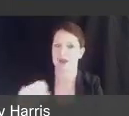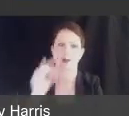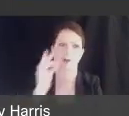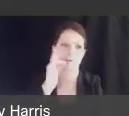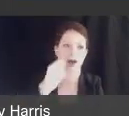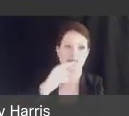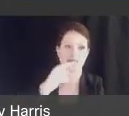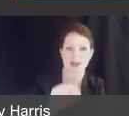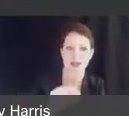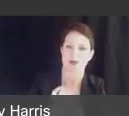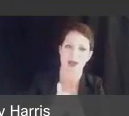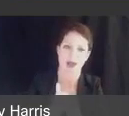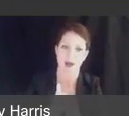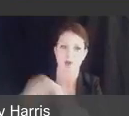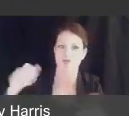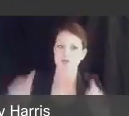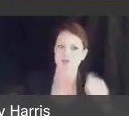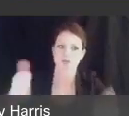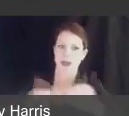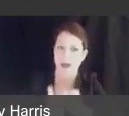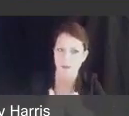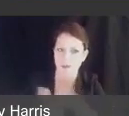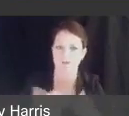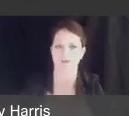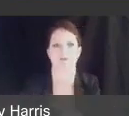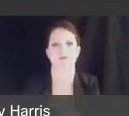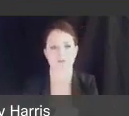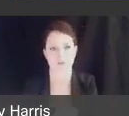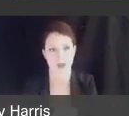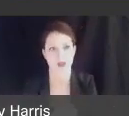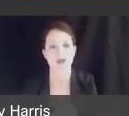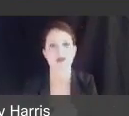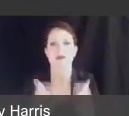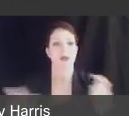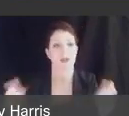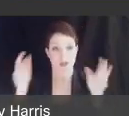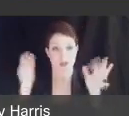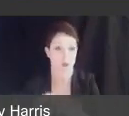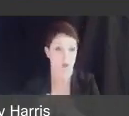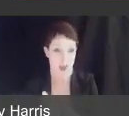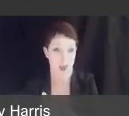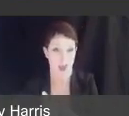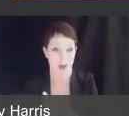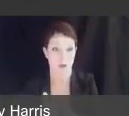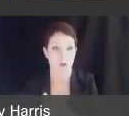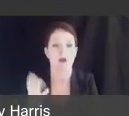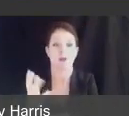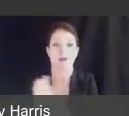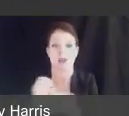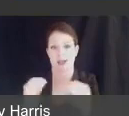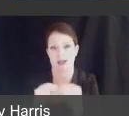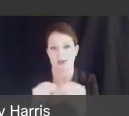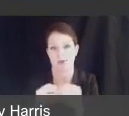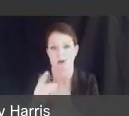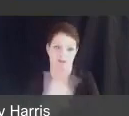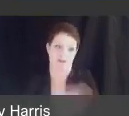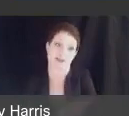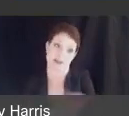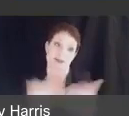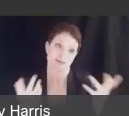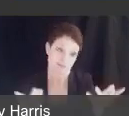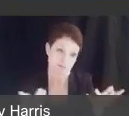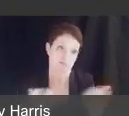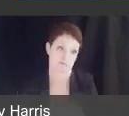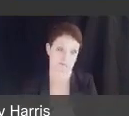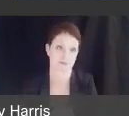[Commissioner Arkoosh] Mmhmm. The biggest determinant of that is going to be getting more vaccine. Right now we've got